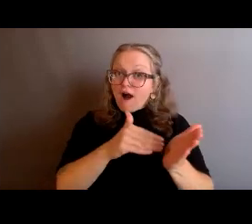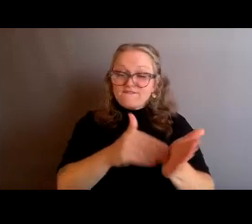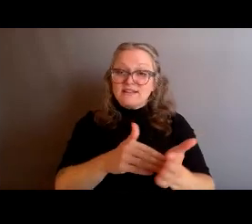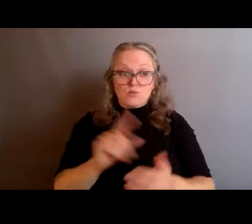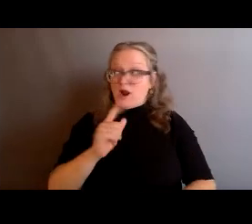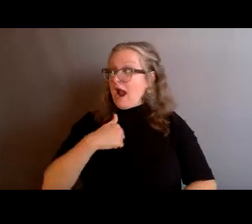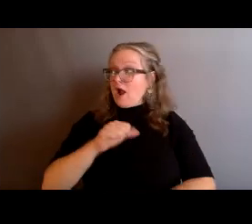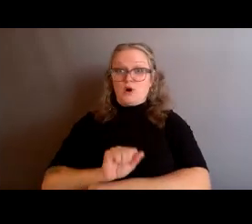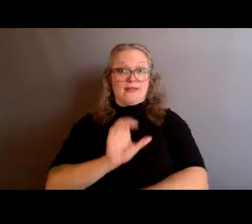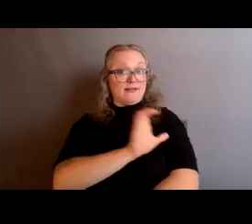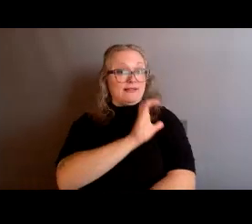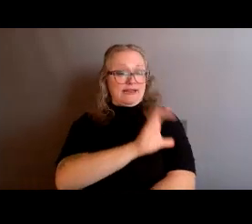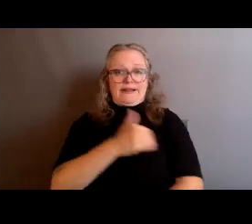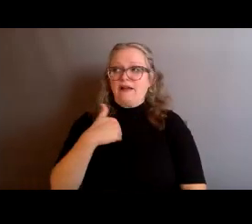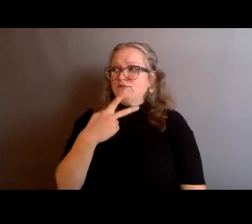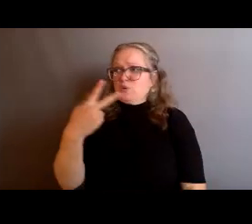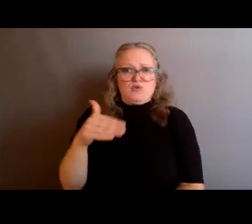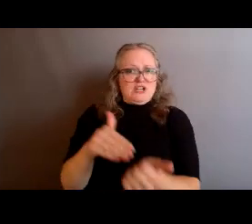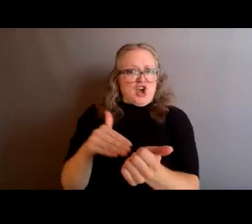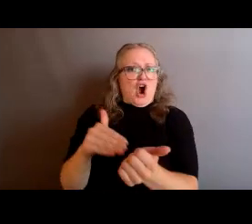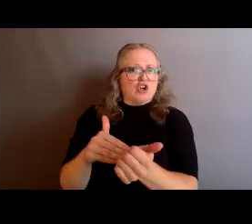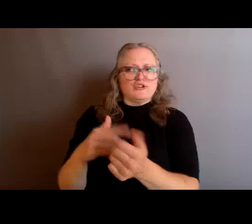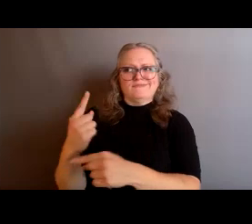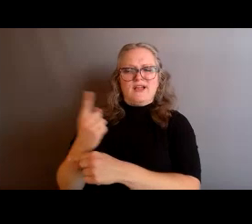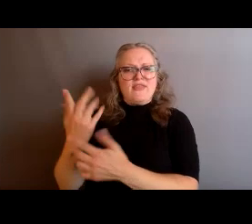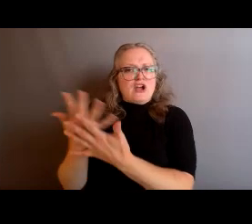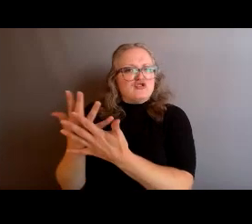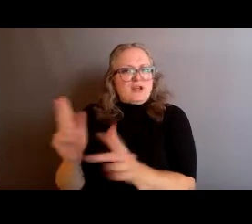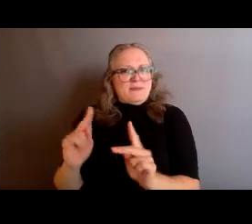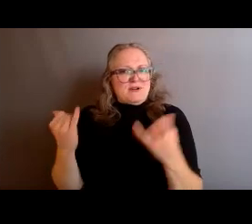they I've got two or three doctors that screen. People now for hearing loss just when they come